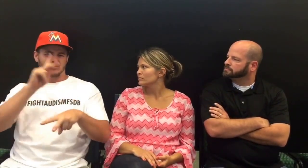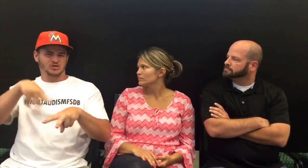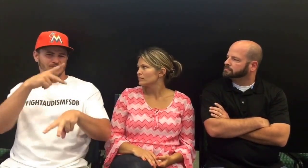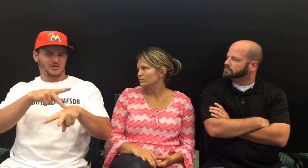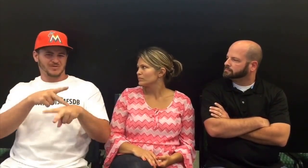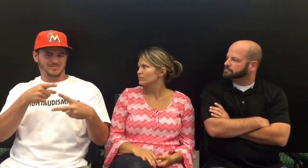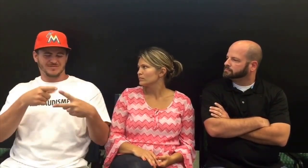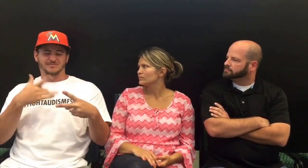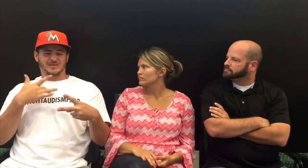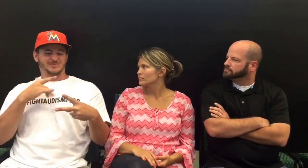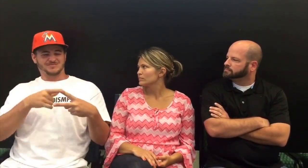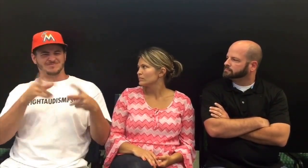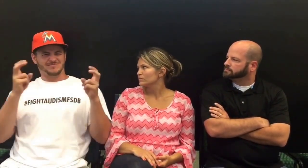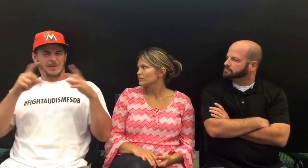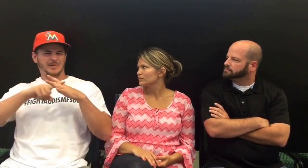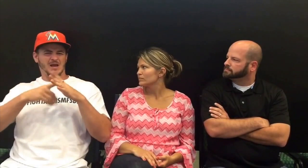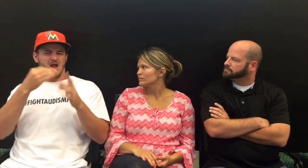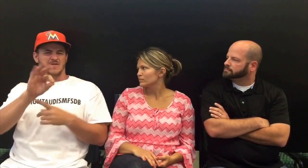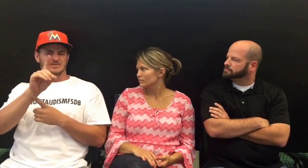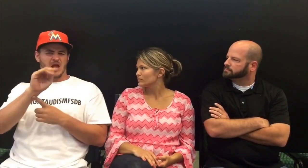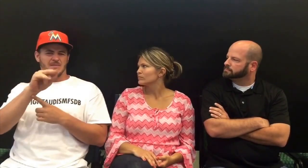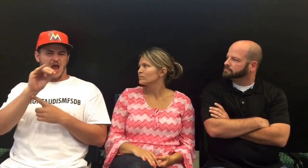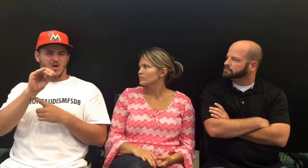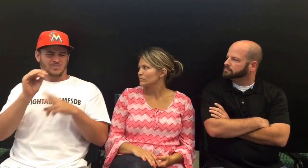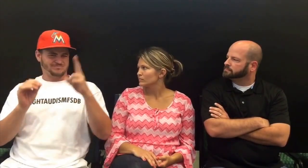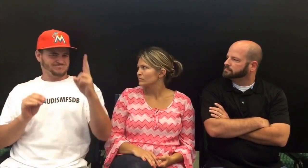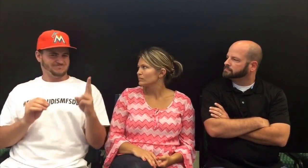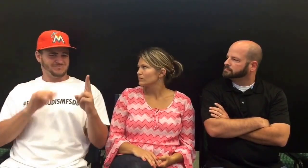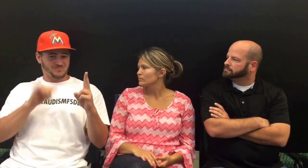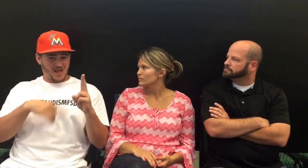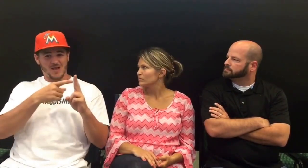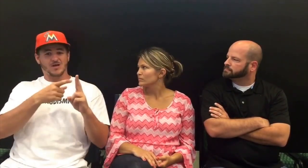The principal. That’s the beginning of the domino effect.